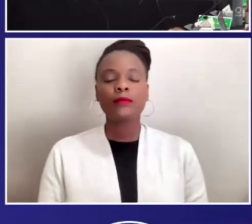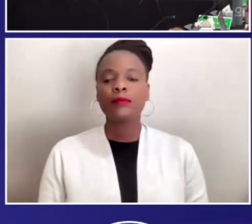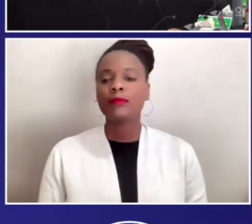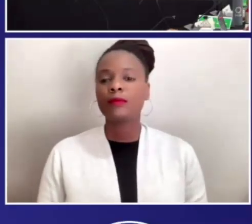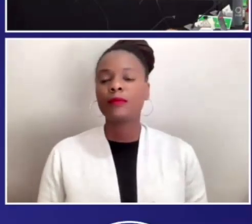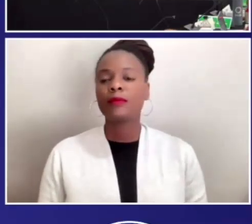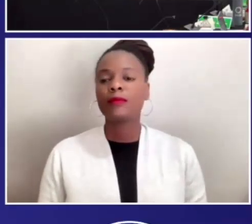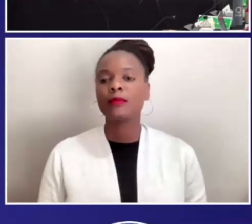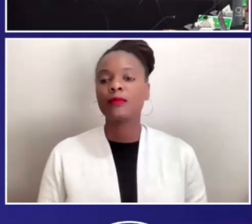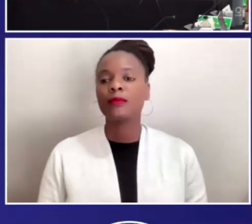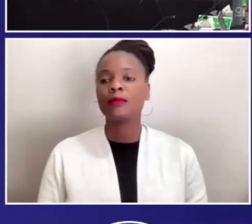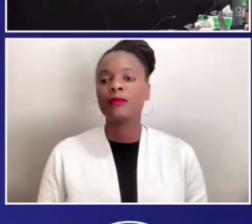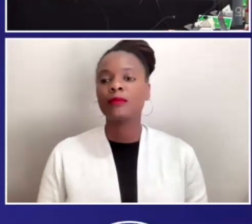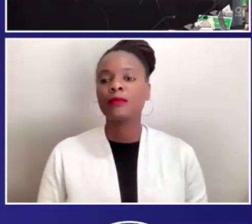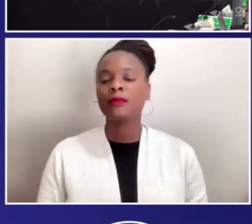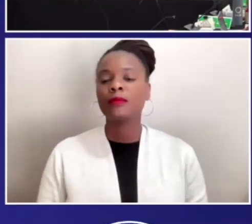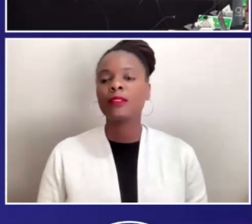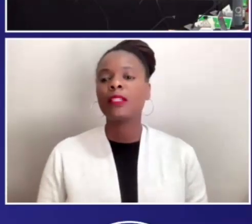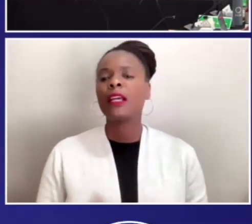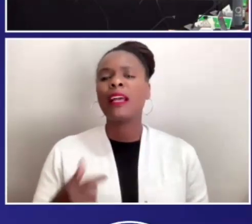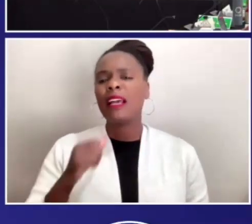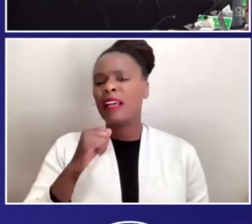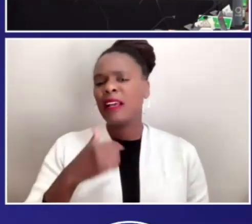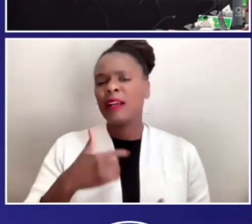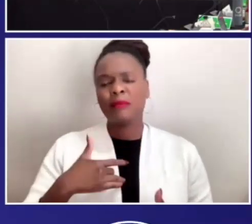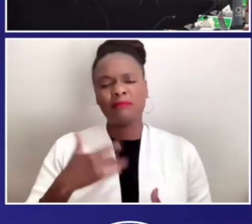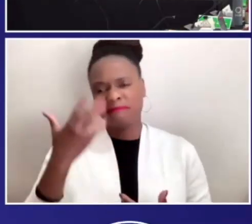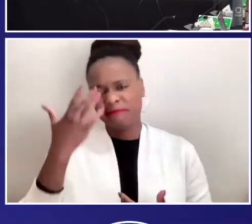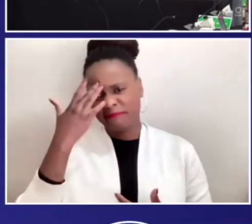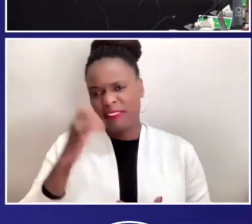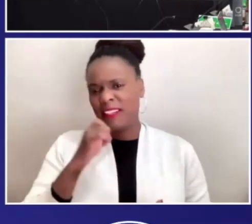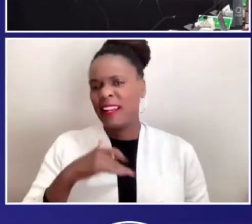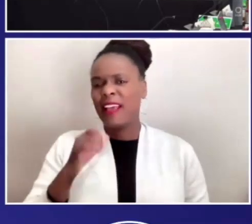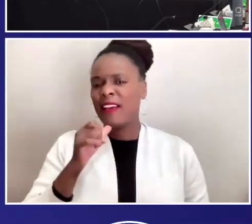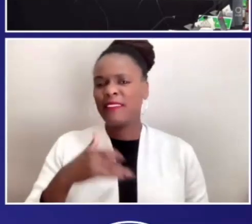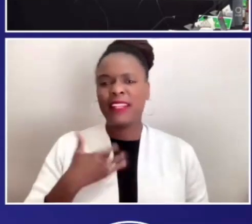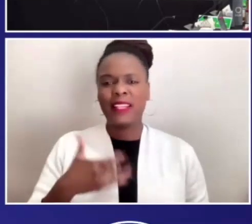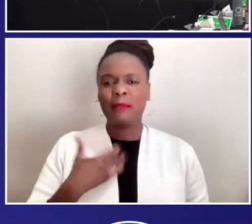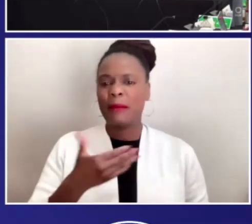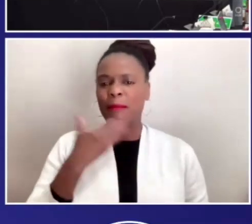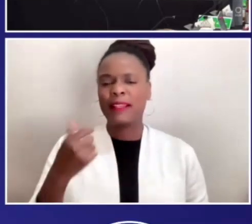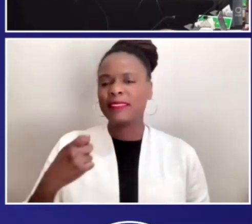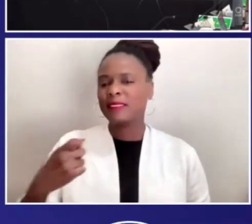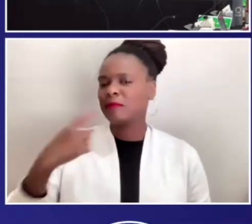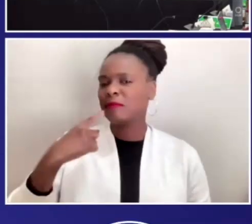and I'm feeling not my best, so clearly I need to learn how to read. Let's try that again, shall we?